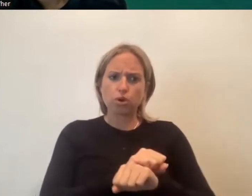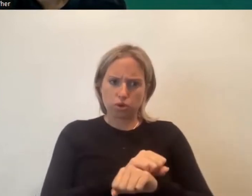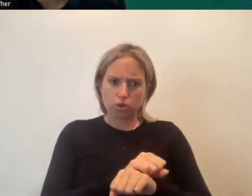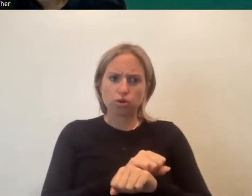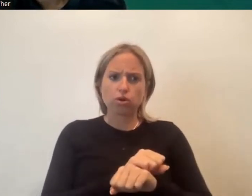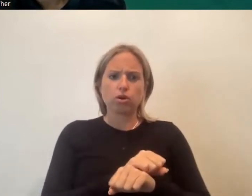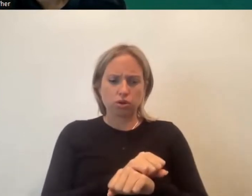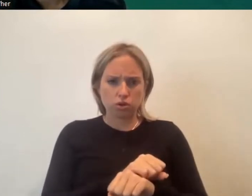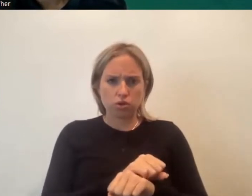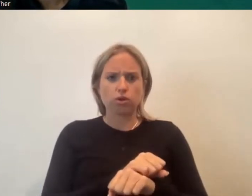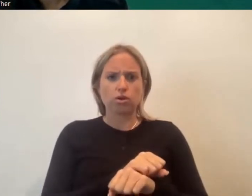employment.